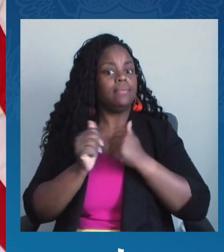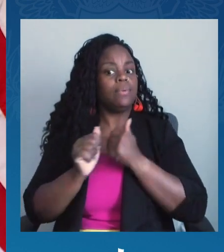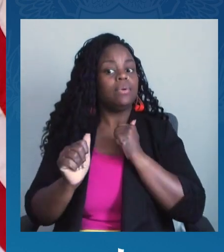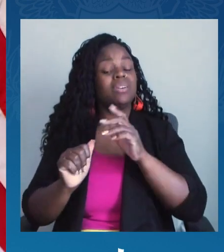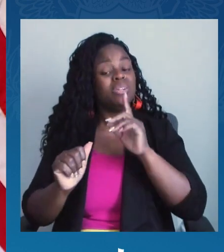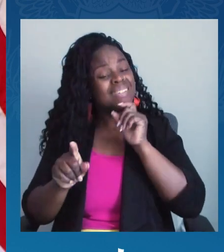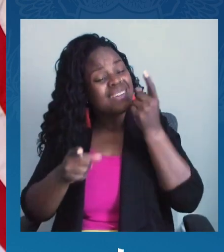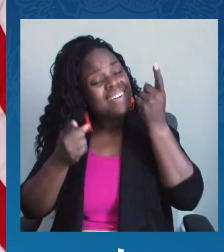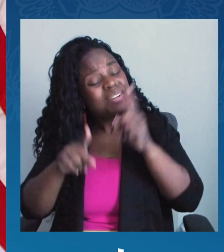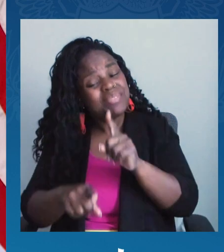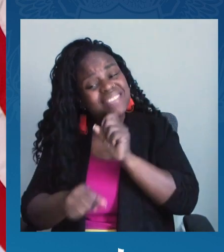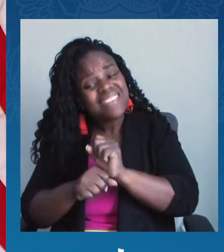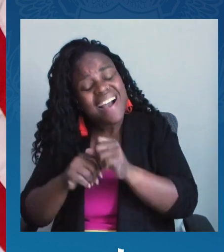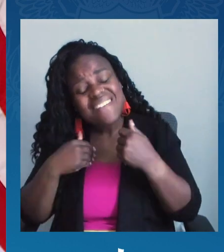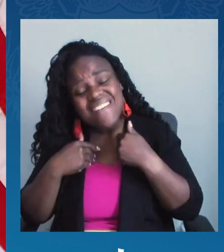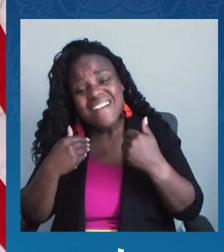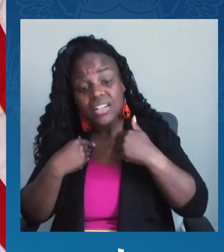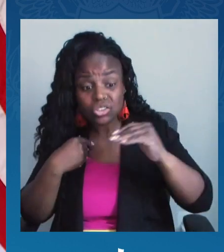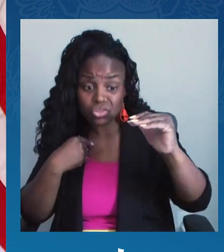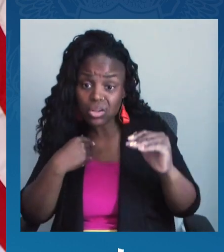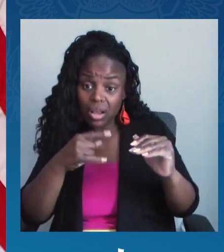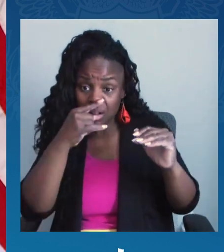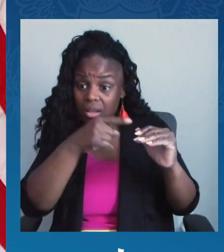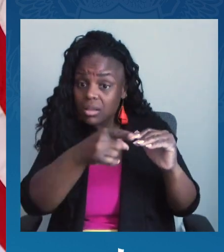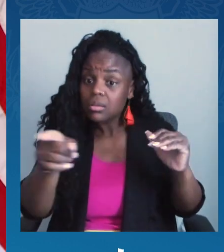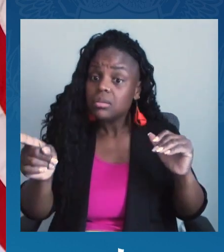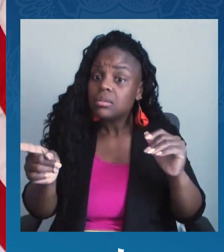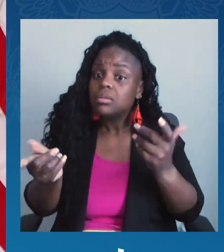should not have to endure an act of extreme violence